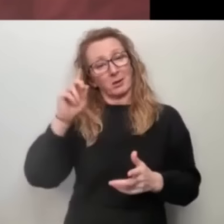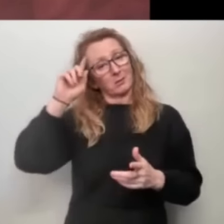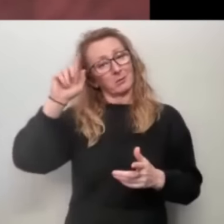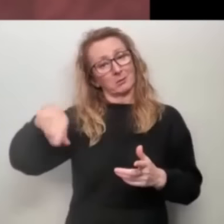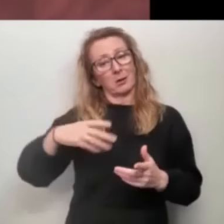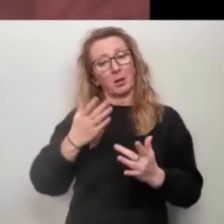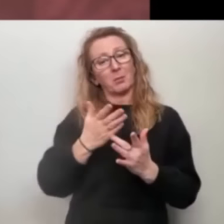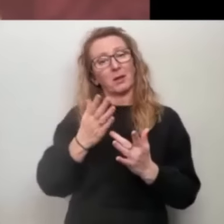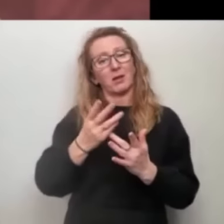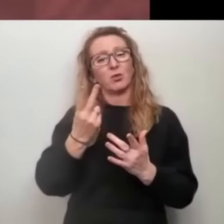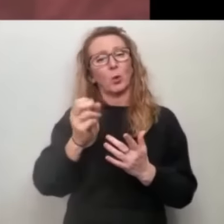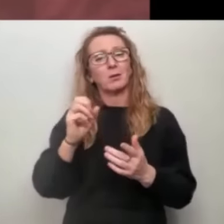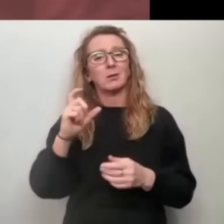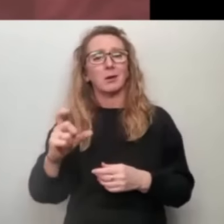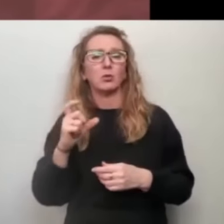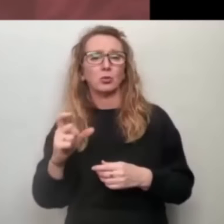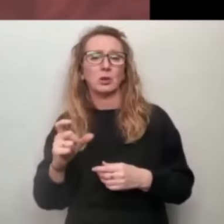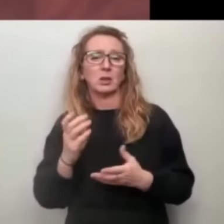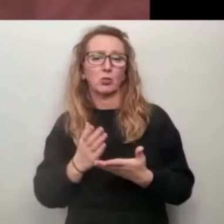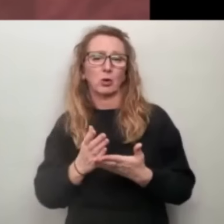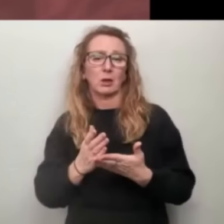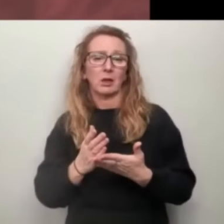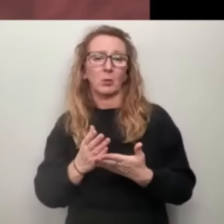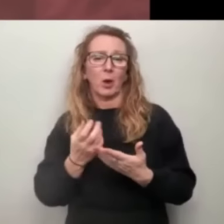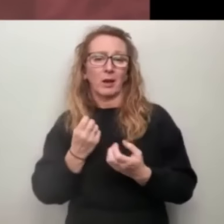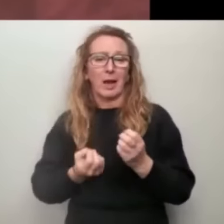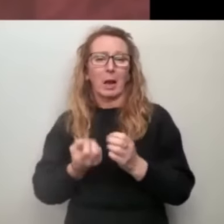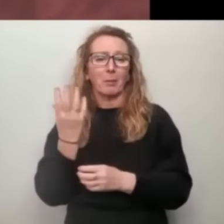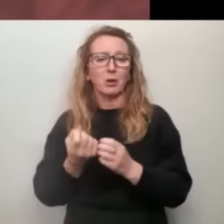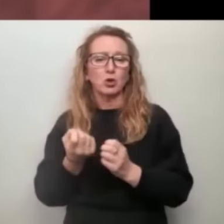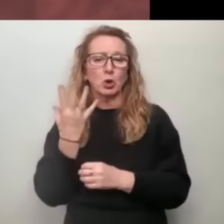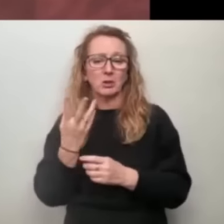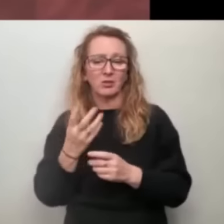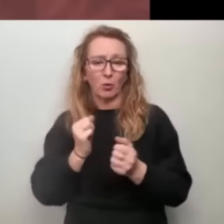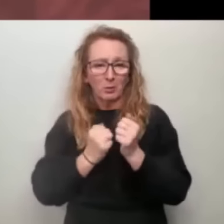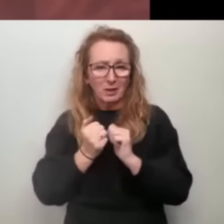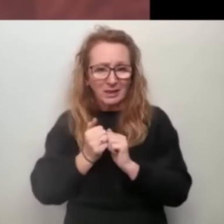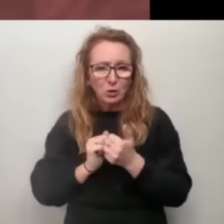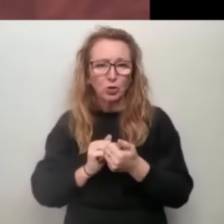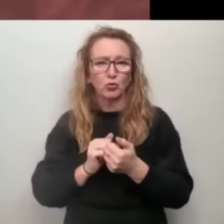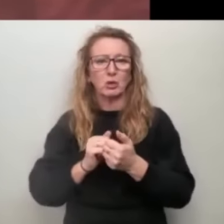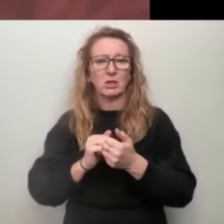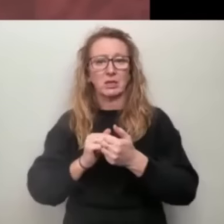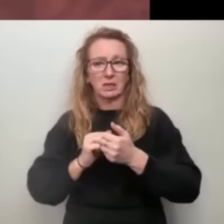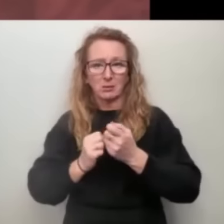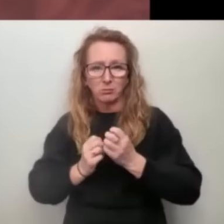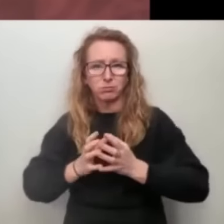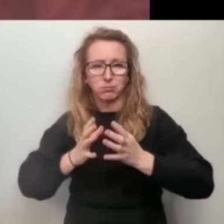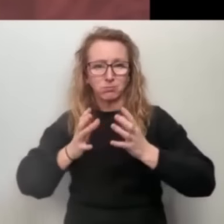of the 20th century when emissions from industry began to increase and of course the use of nuclear weapons